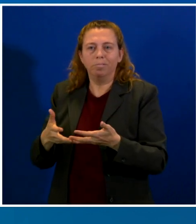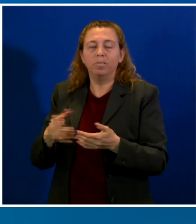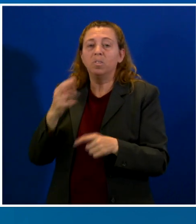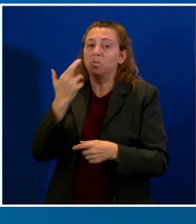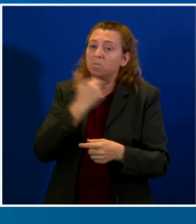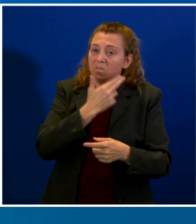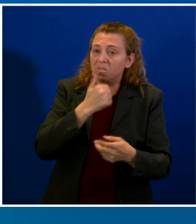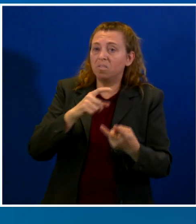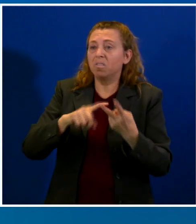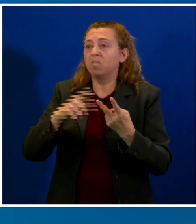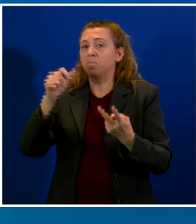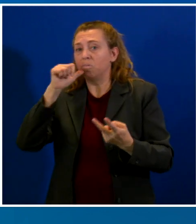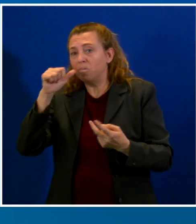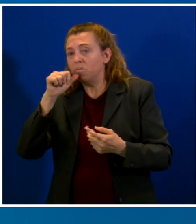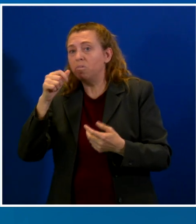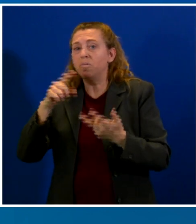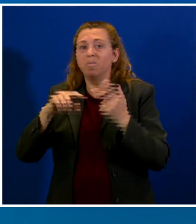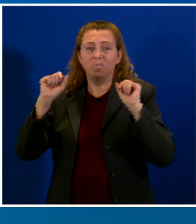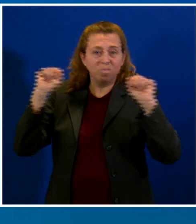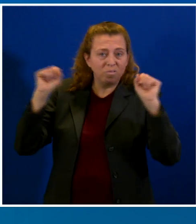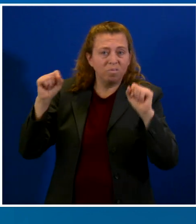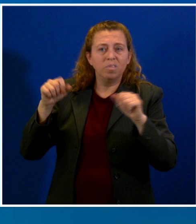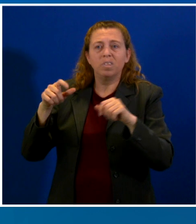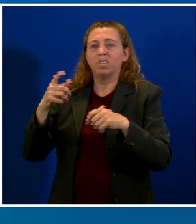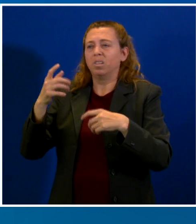and training facilities, movie theaters and bowling alleys.